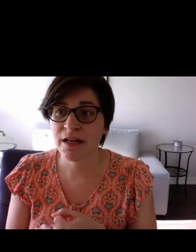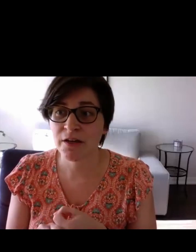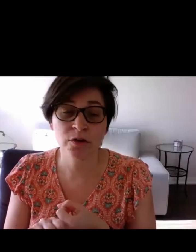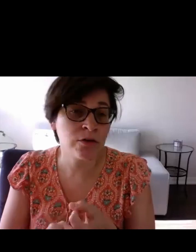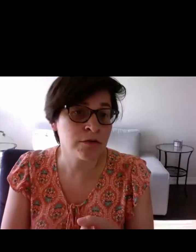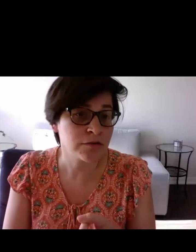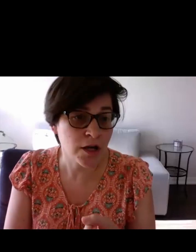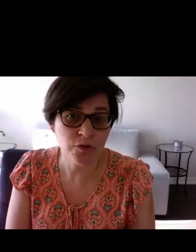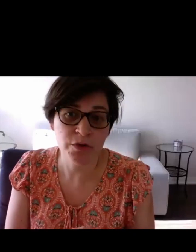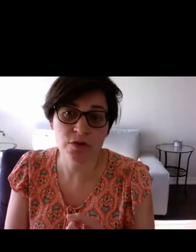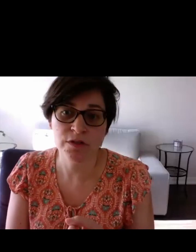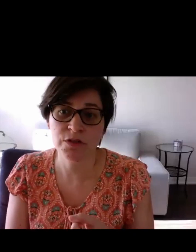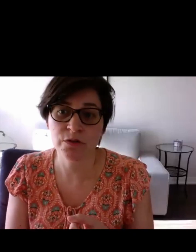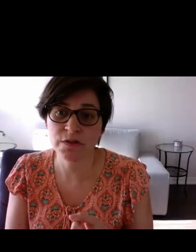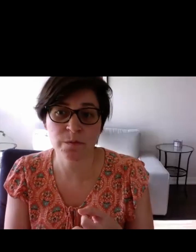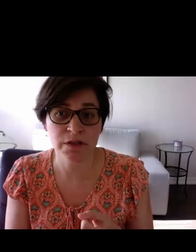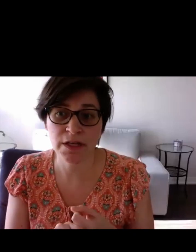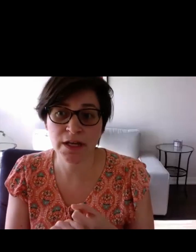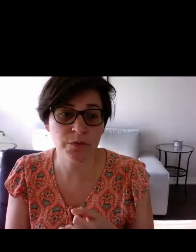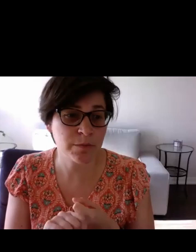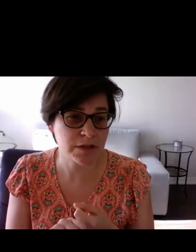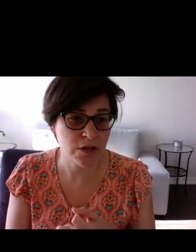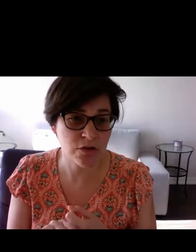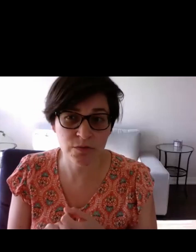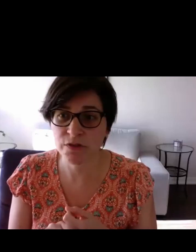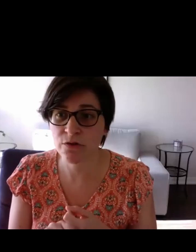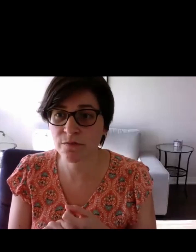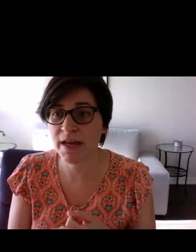and your own contributions to disability and rehabilitation research?